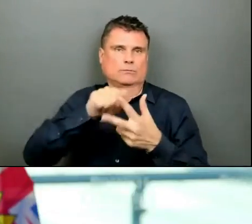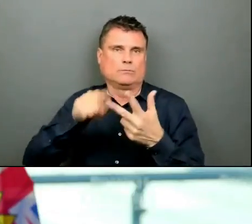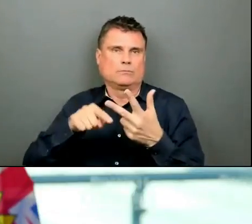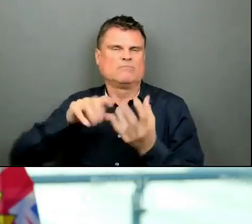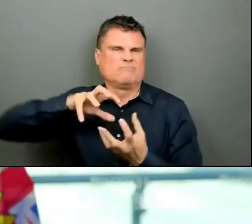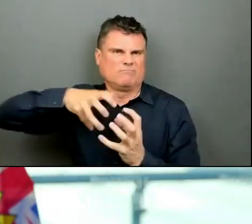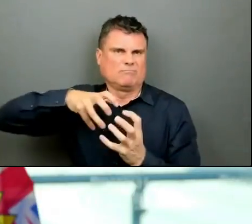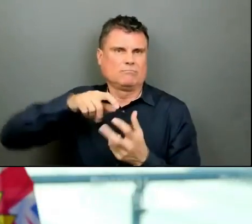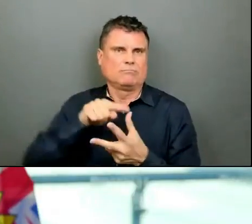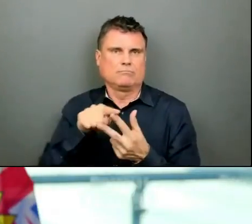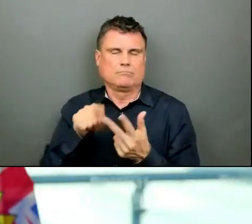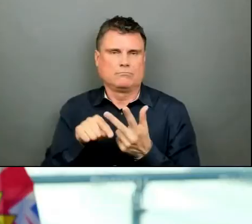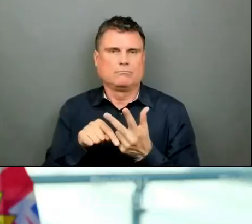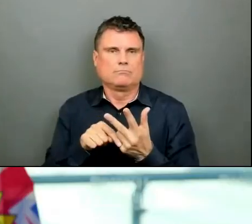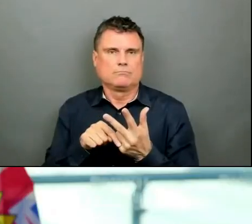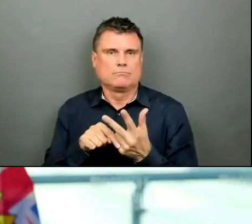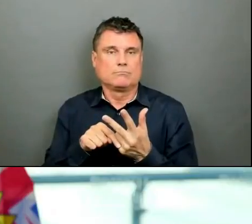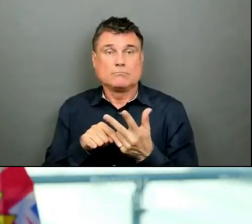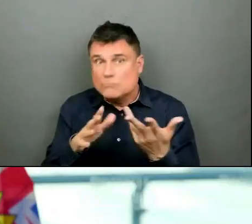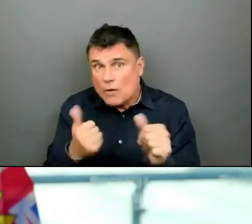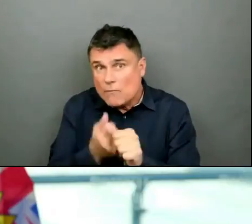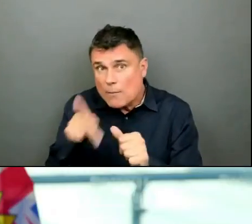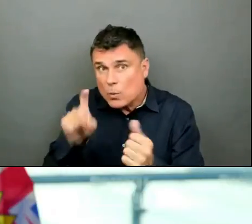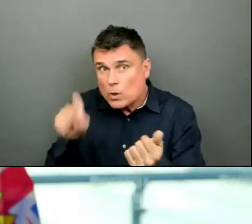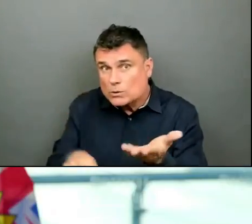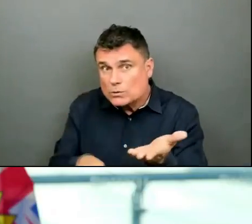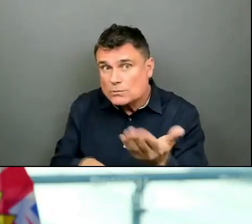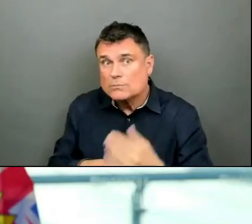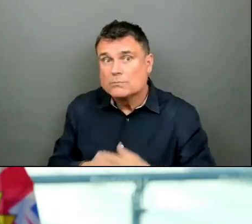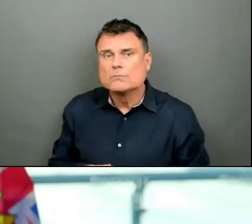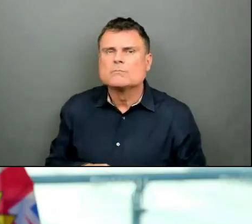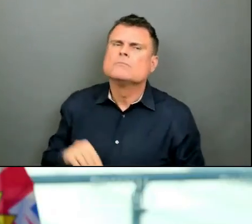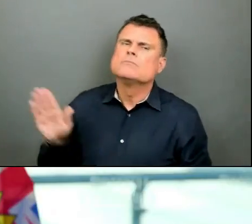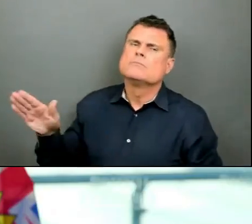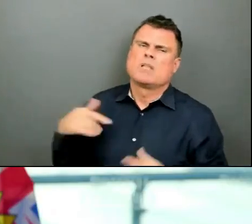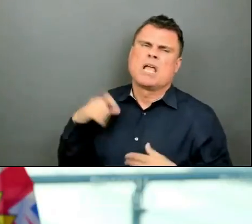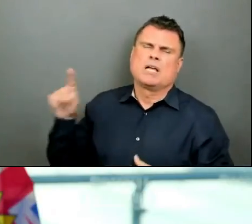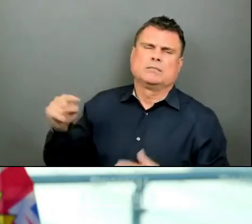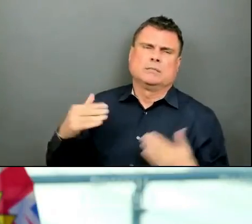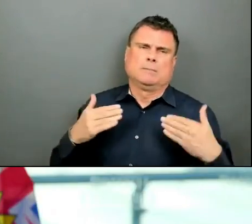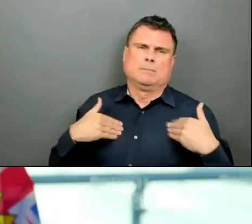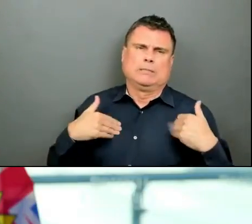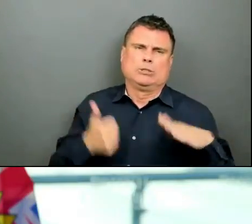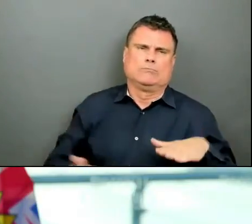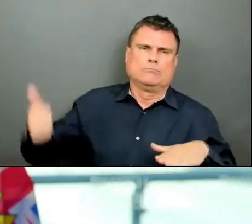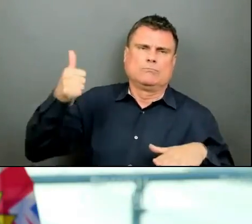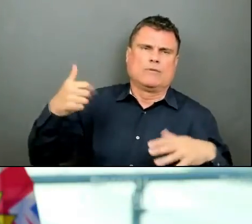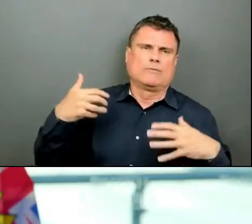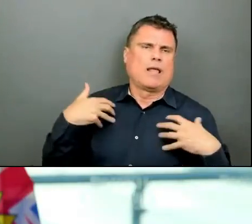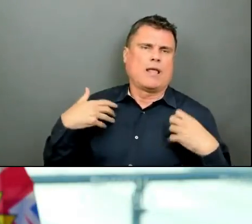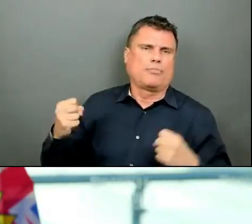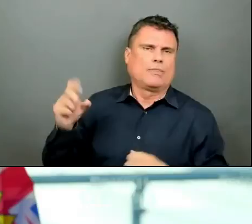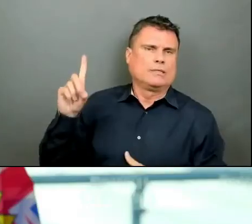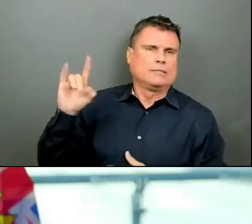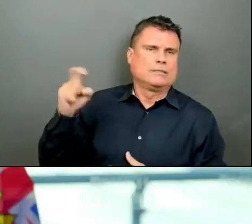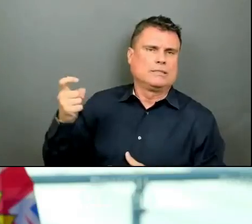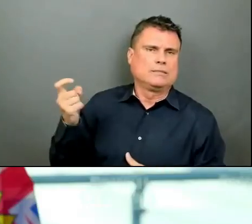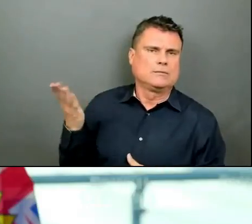you. For minister, can you break down the logistics of getting the vaccine when the province